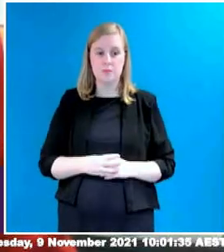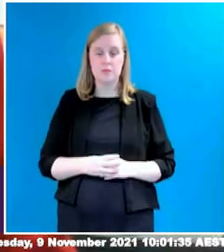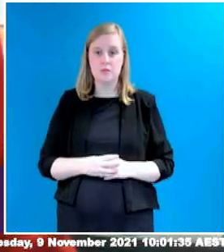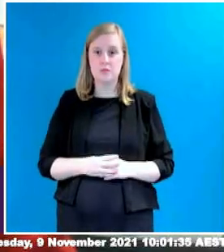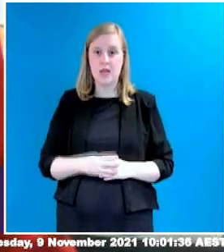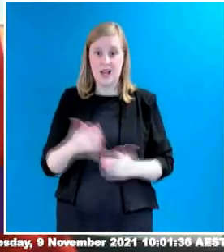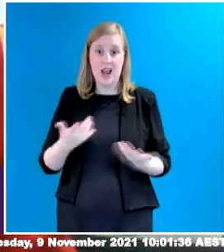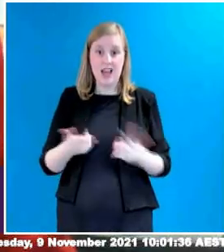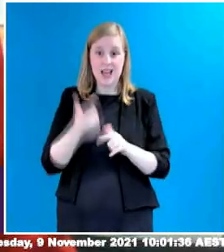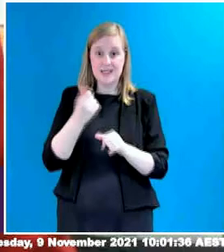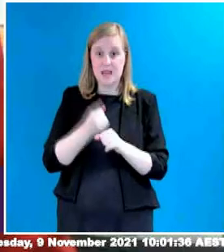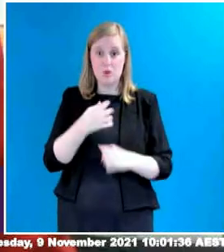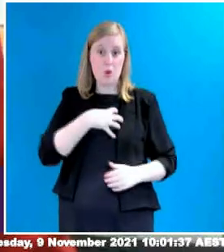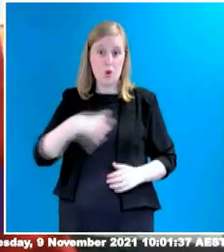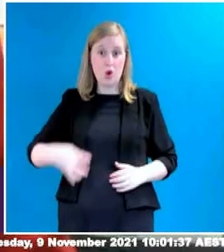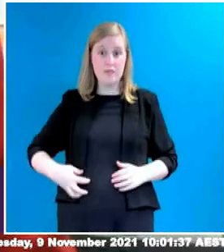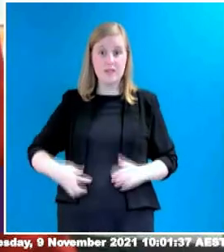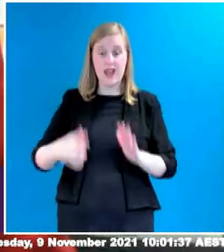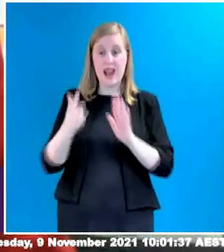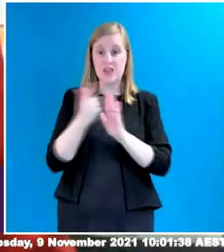COVID legislation is a good example.